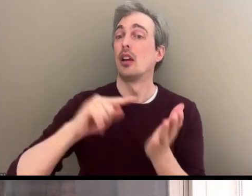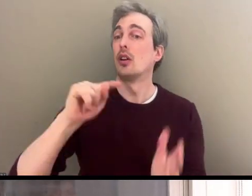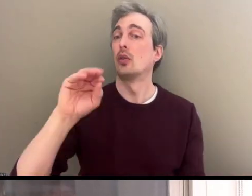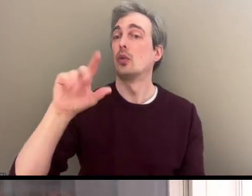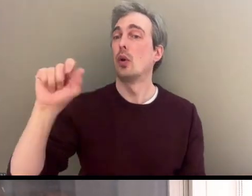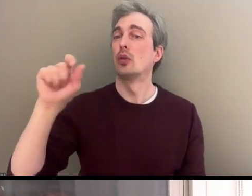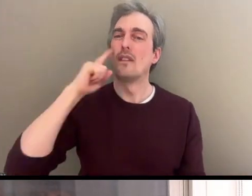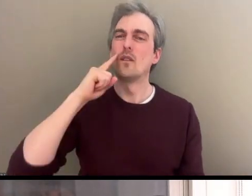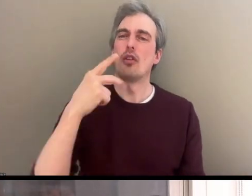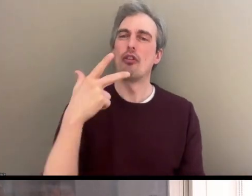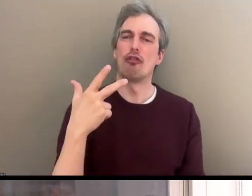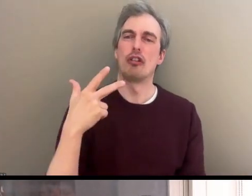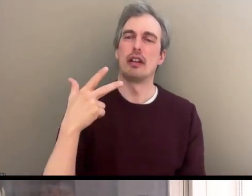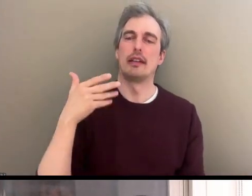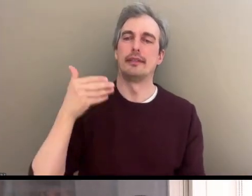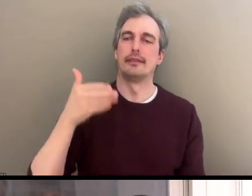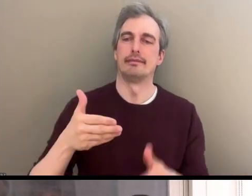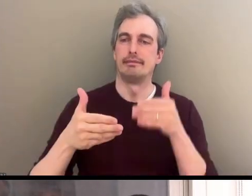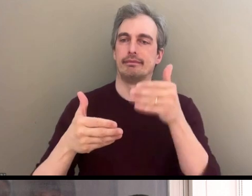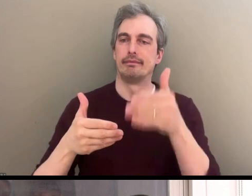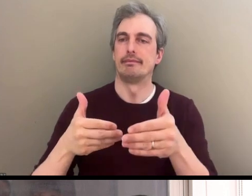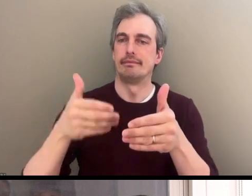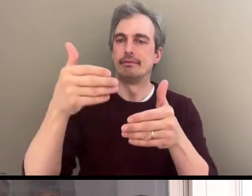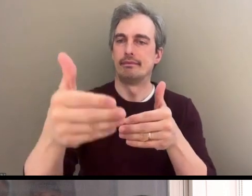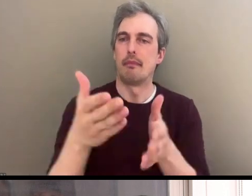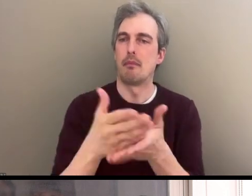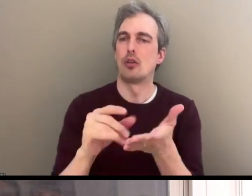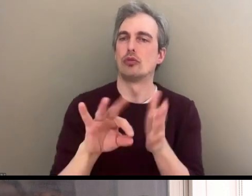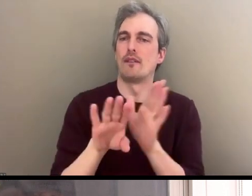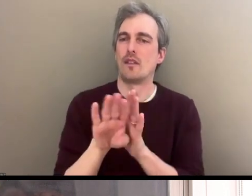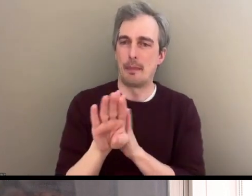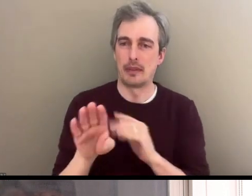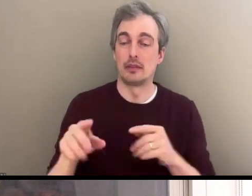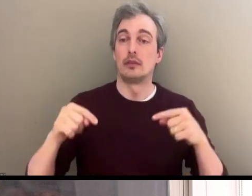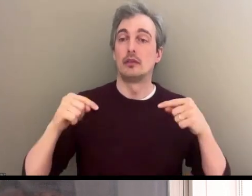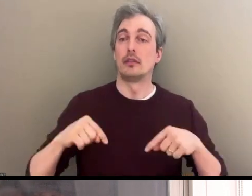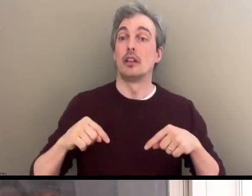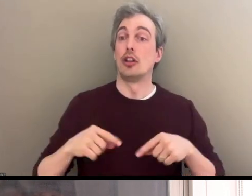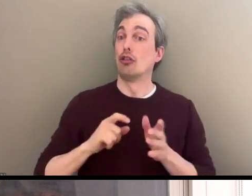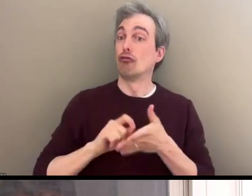Namely, when we're writing the code, when we're testing it locally, and when we're reviewing a PR.